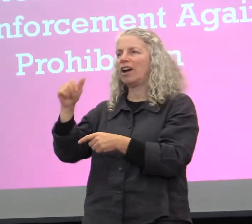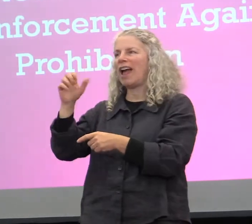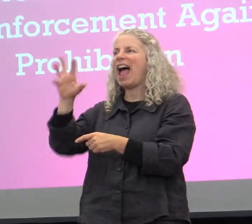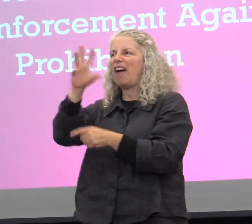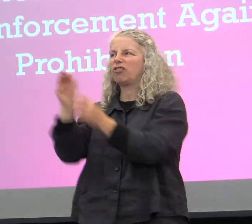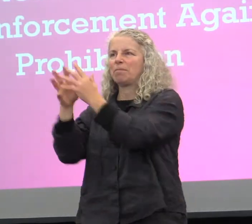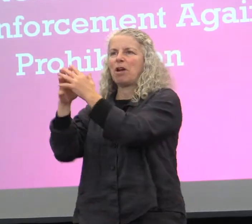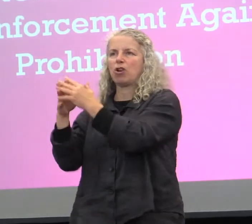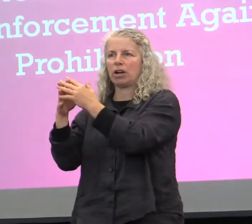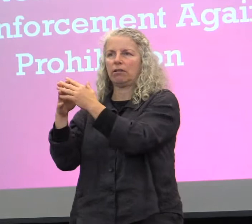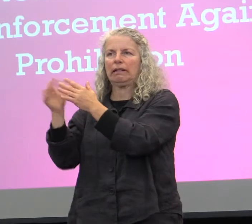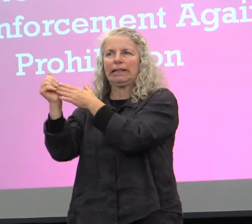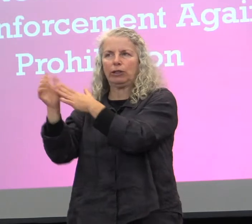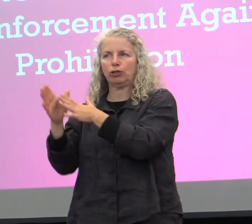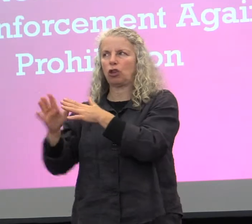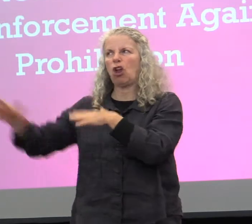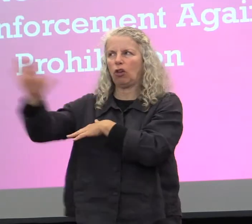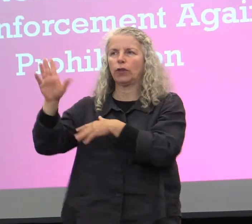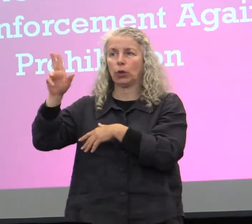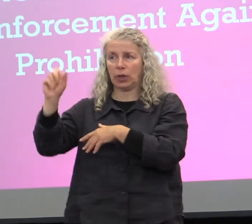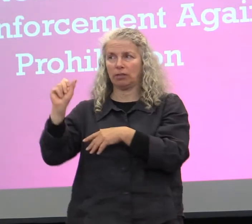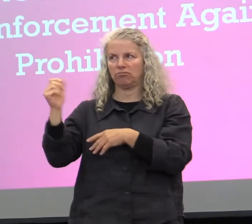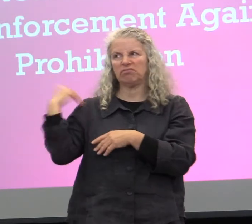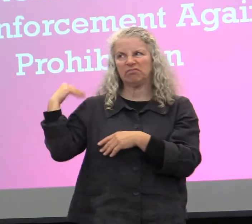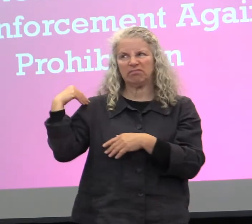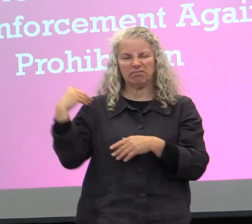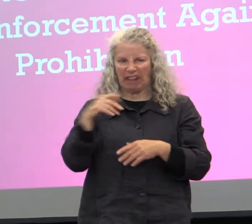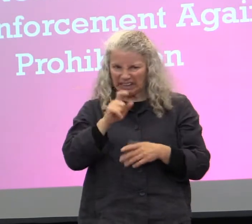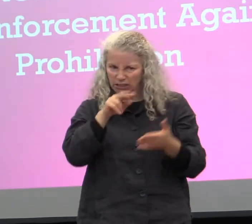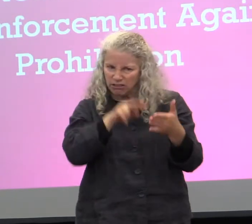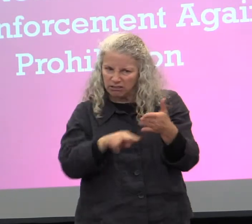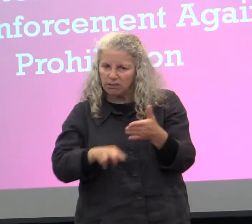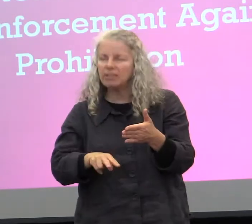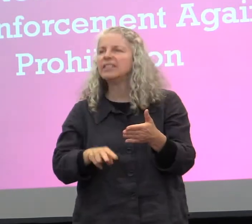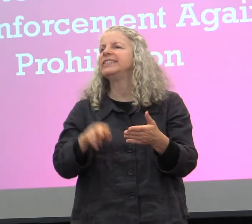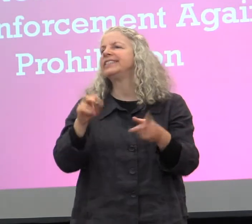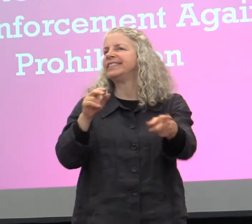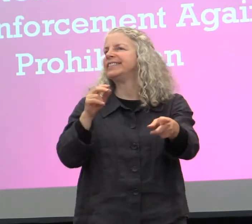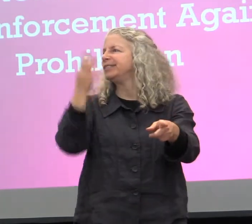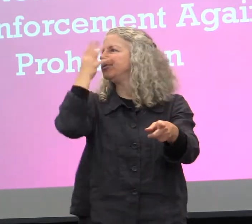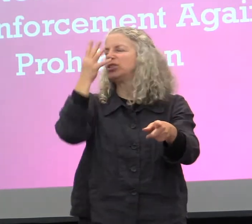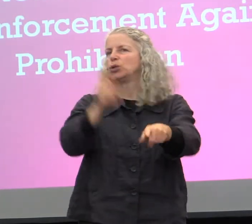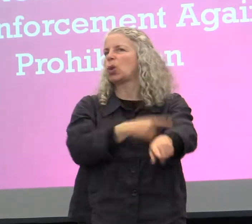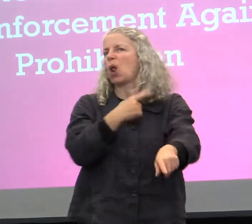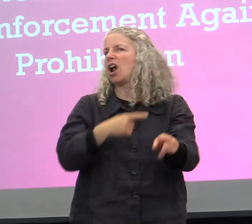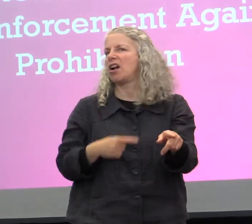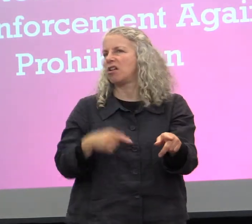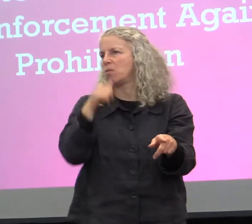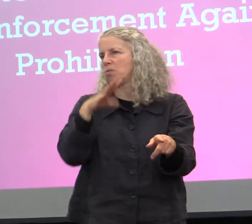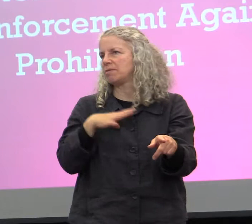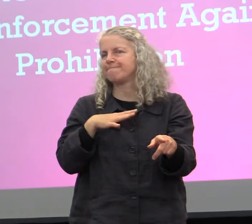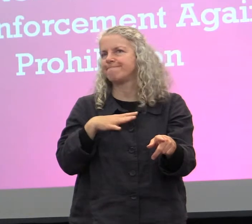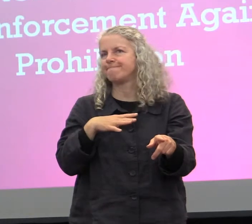the country and it was obvious to me that she had been in prison too long.